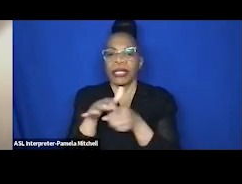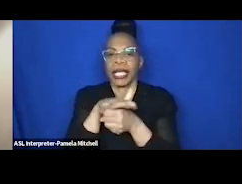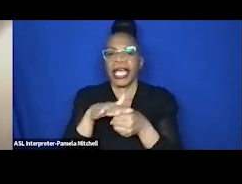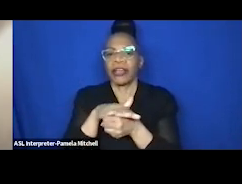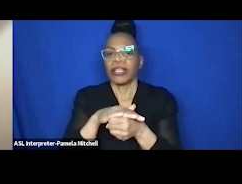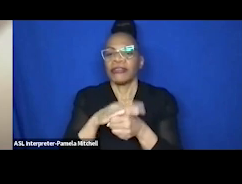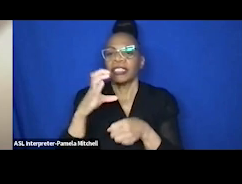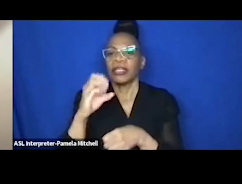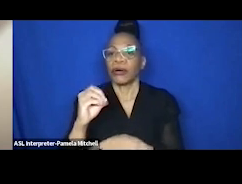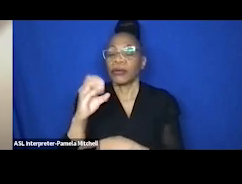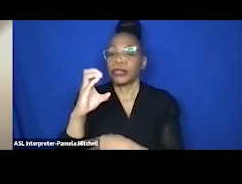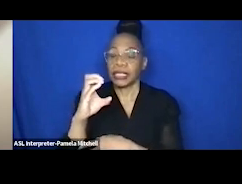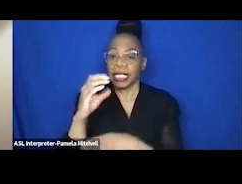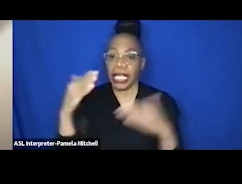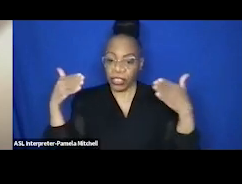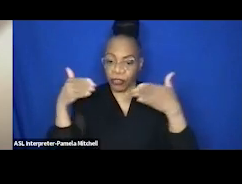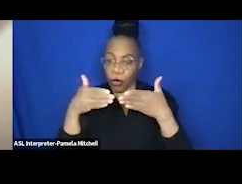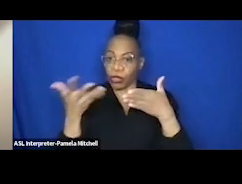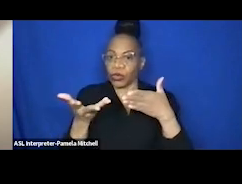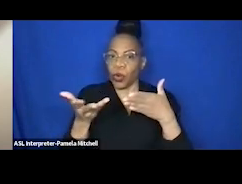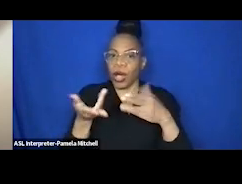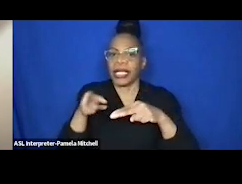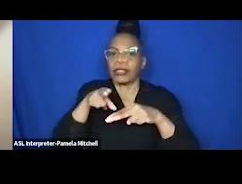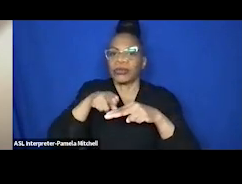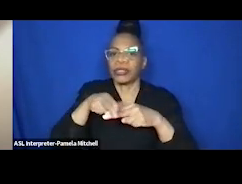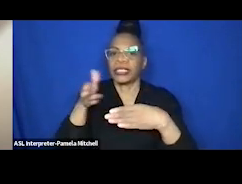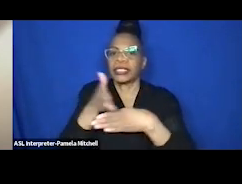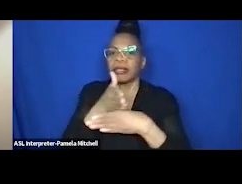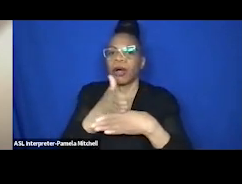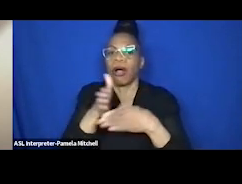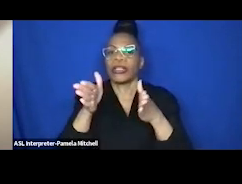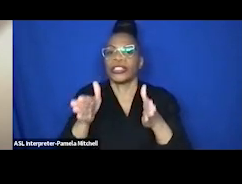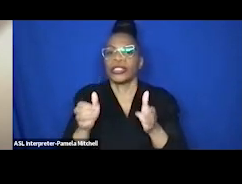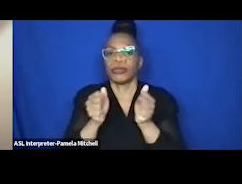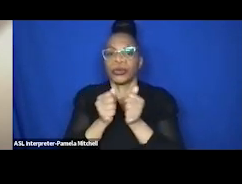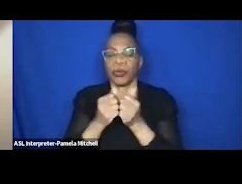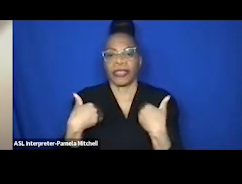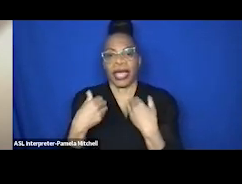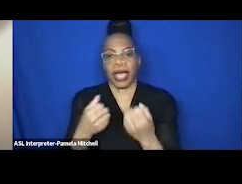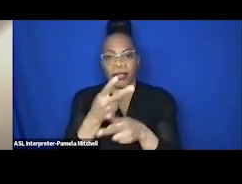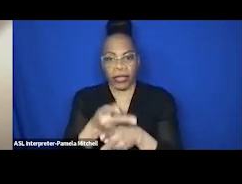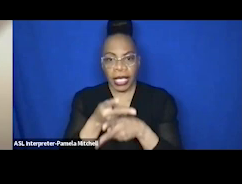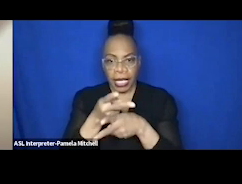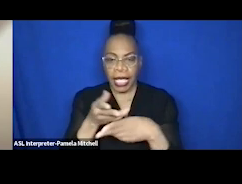to focus on is increasing partnerships with healthcare partners overall.